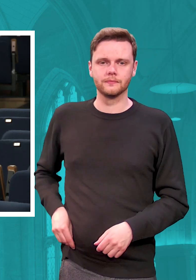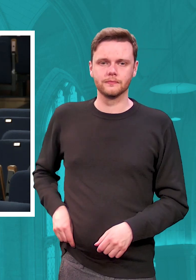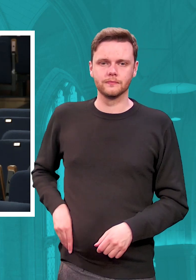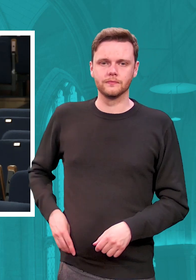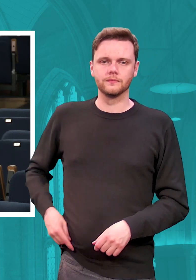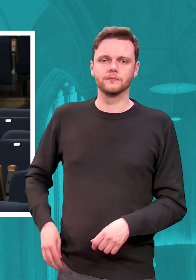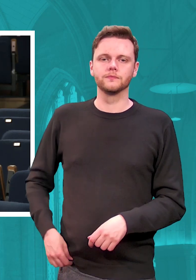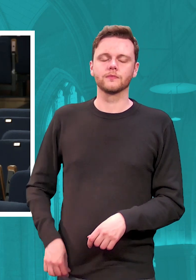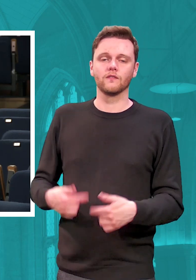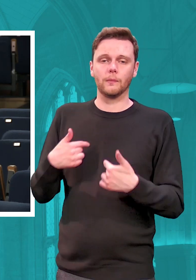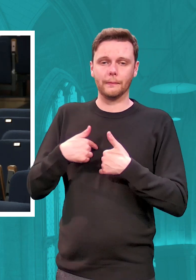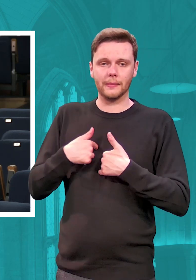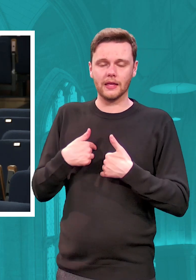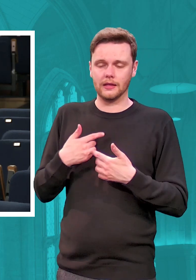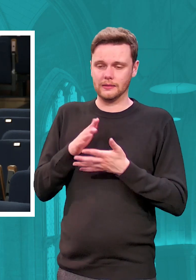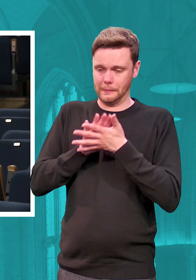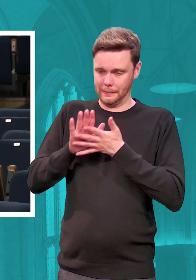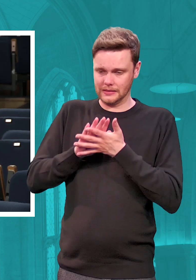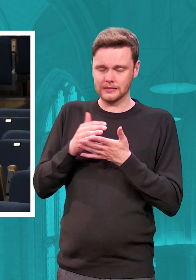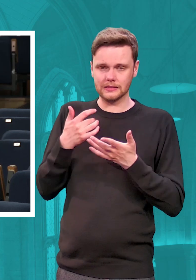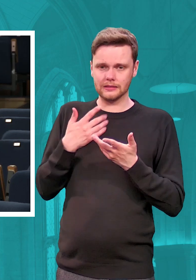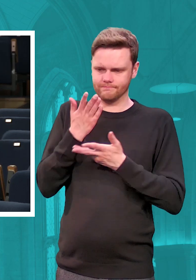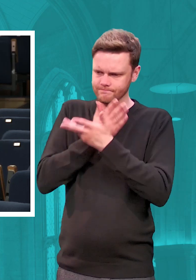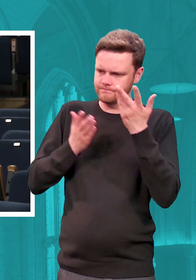And for me, that means ensuring that the resources